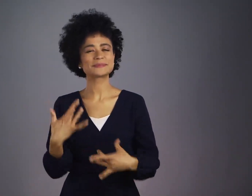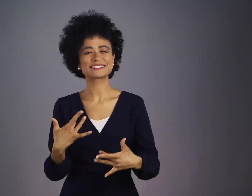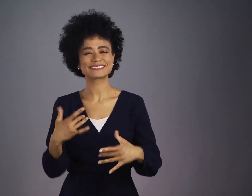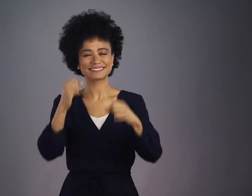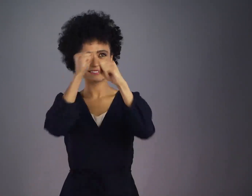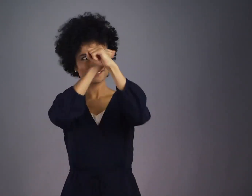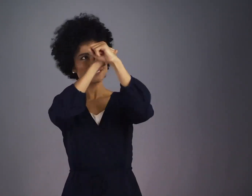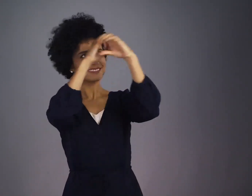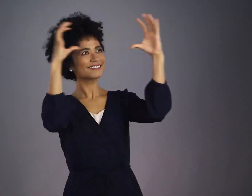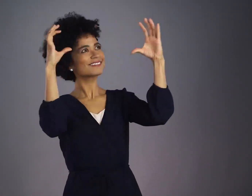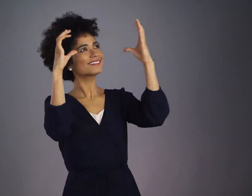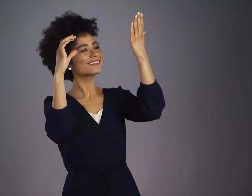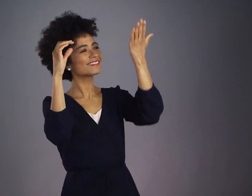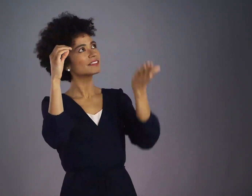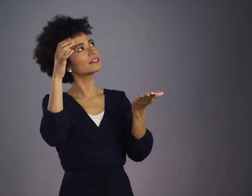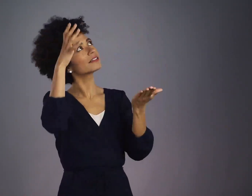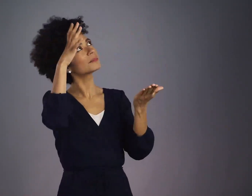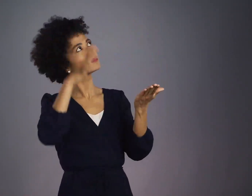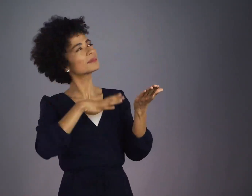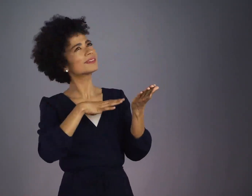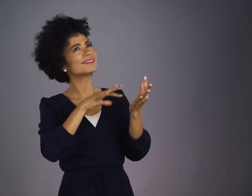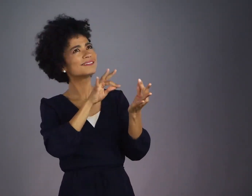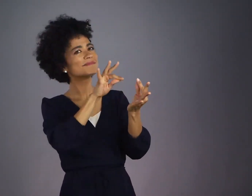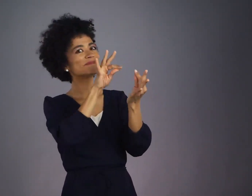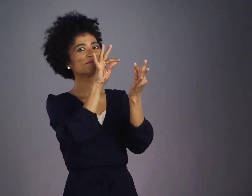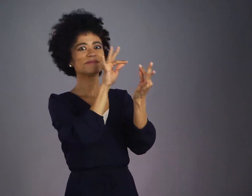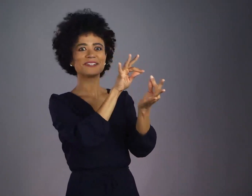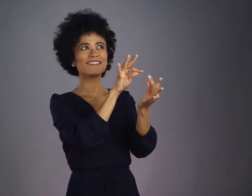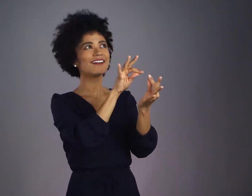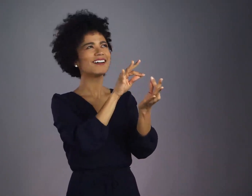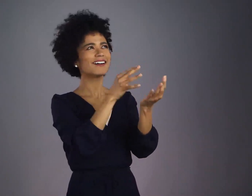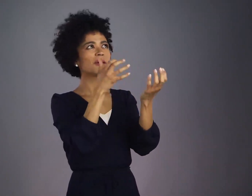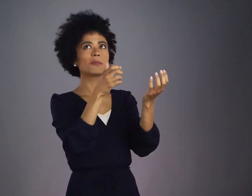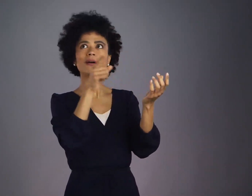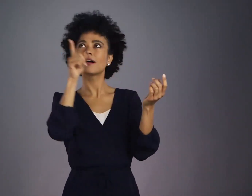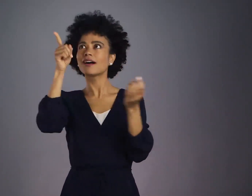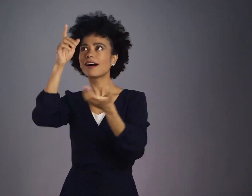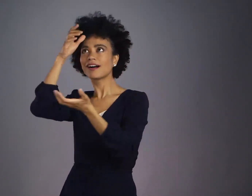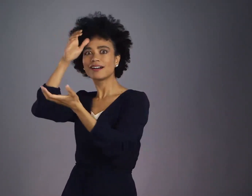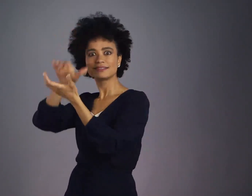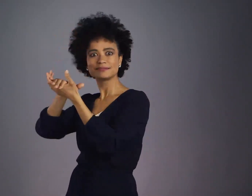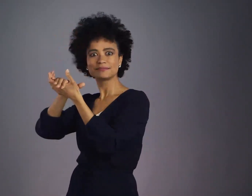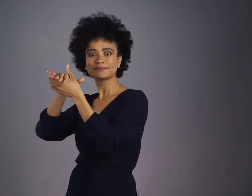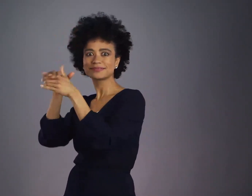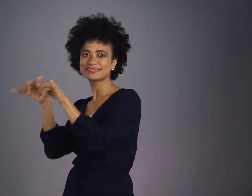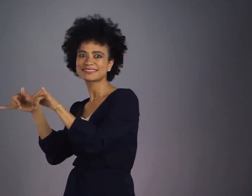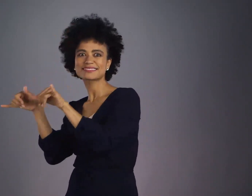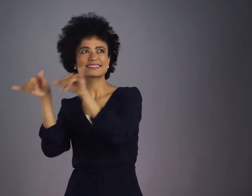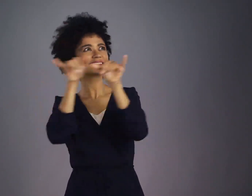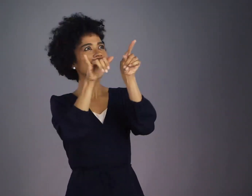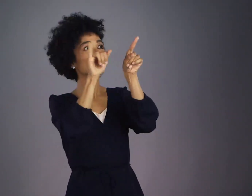We women carry with us a picture of the ideal man, the sort of chap we would like our husbands to be.